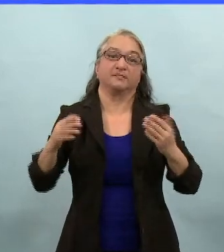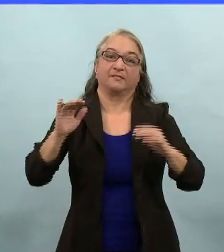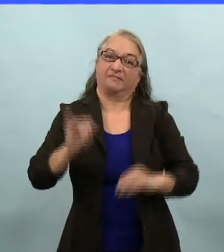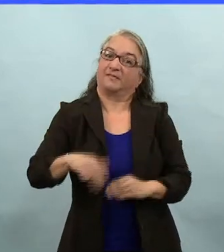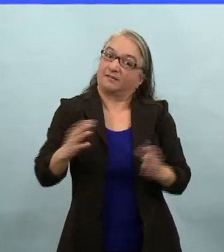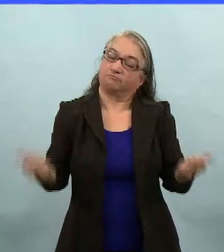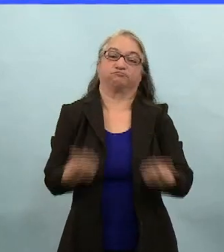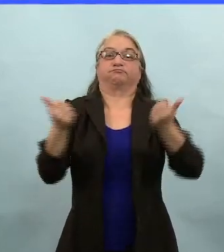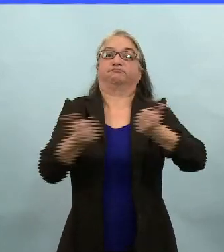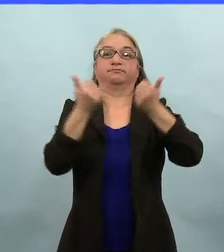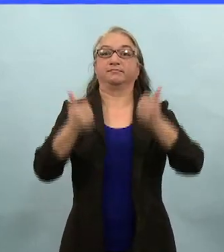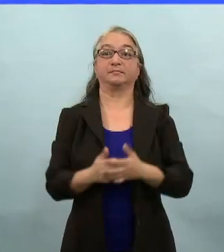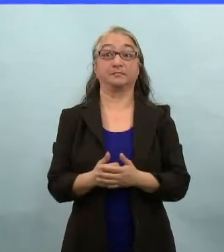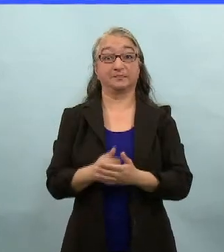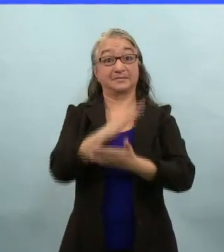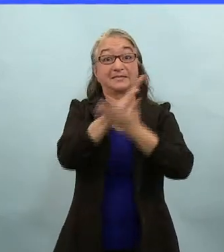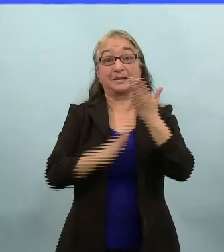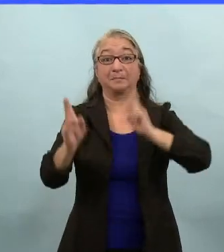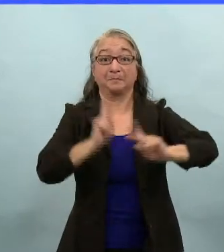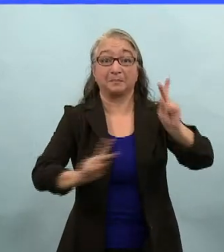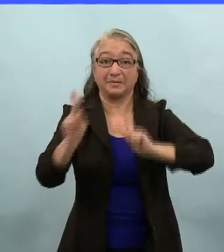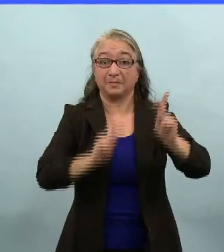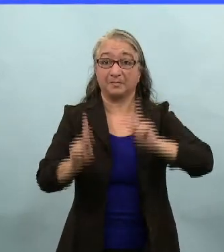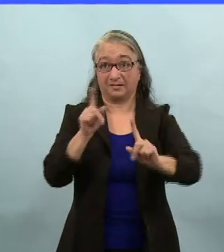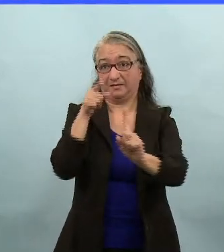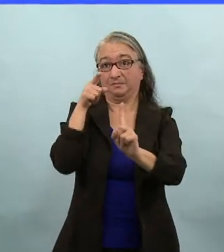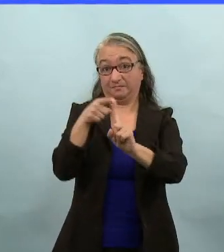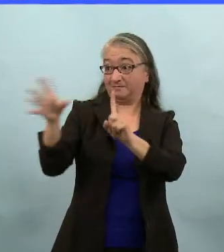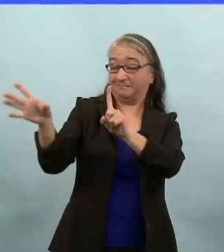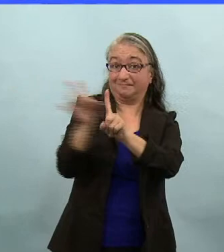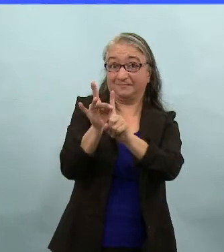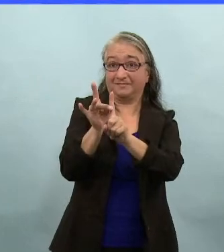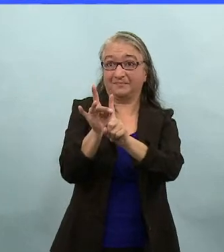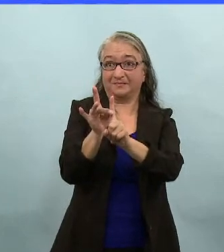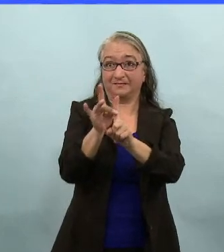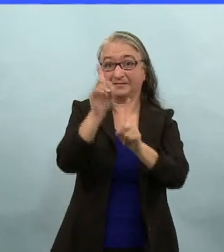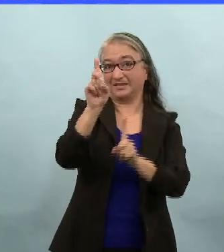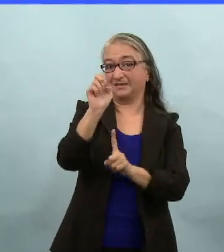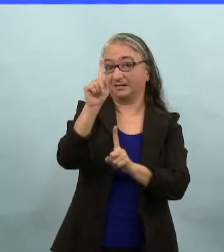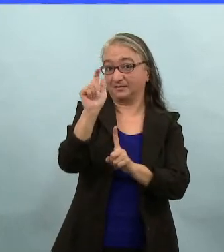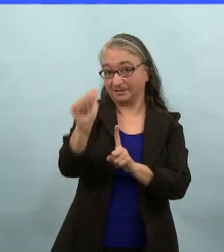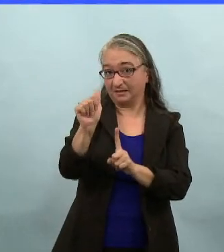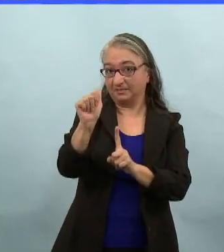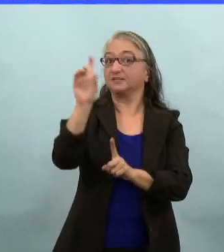previous variants do not protect well against omicron so you should not wait three months